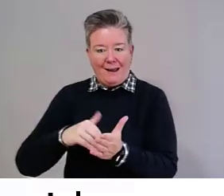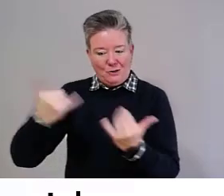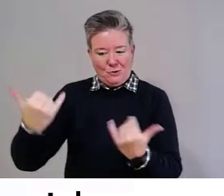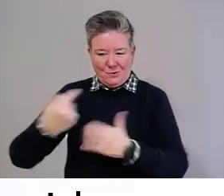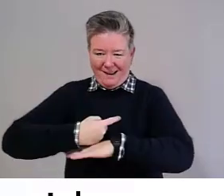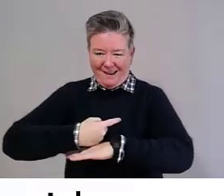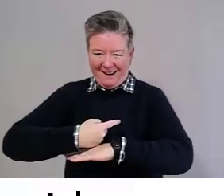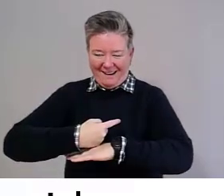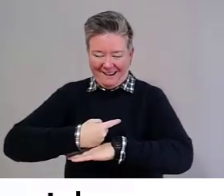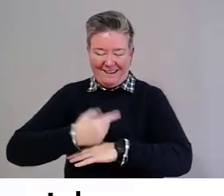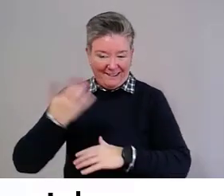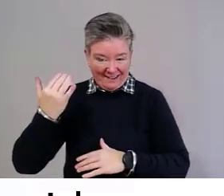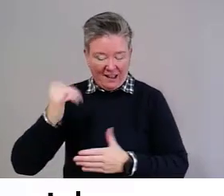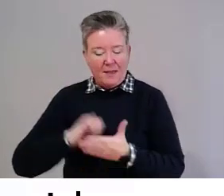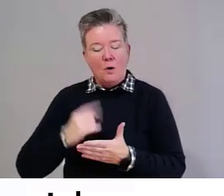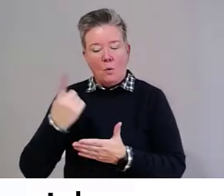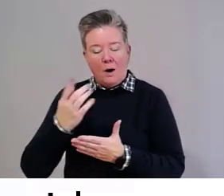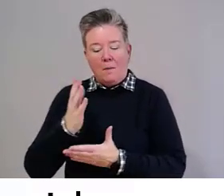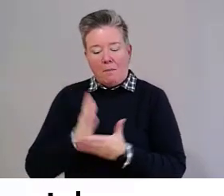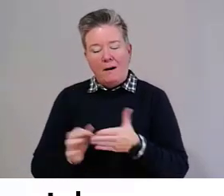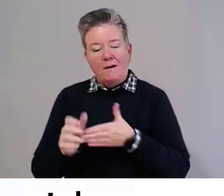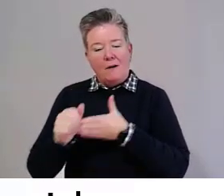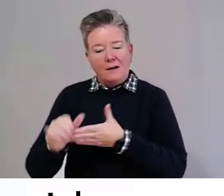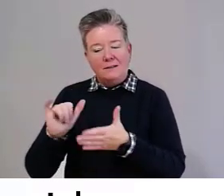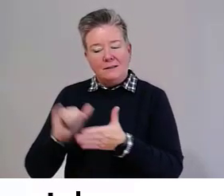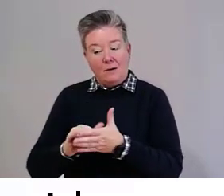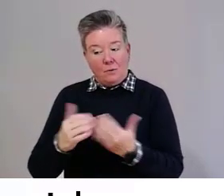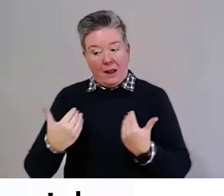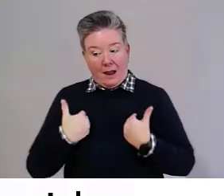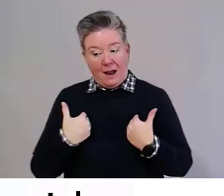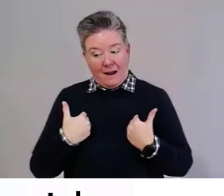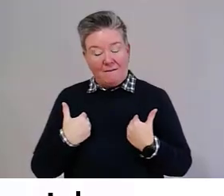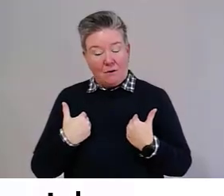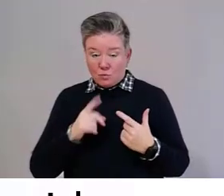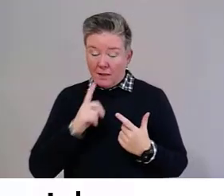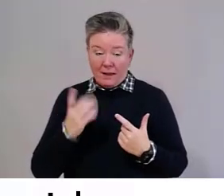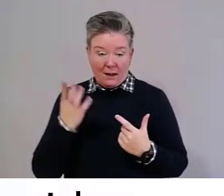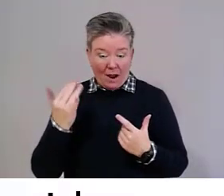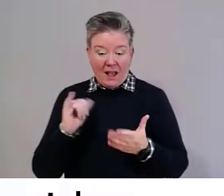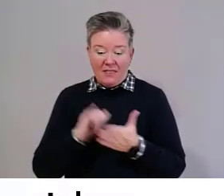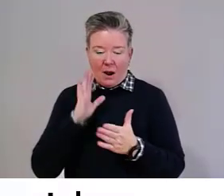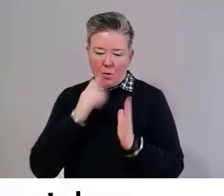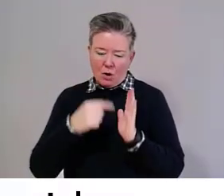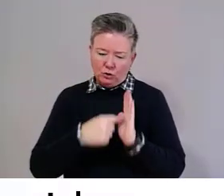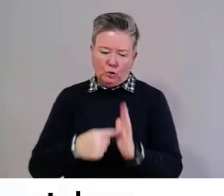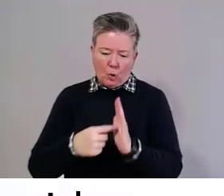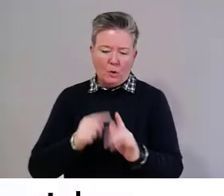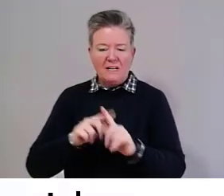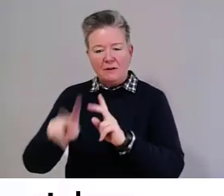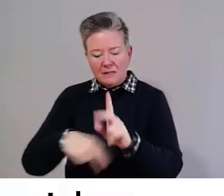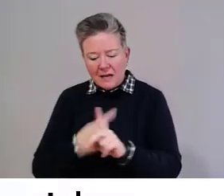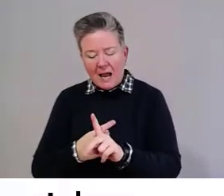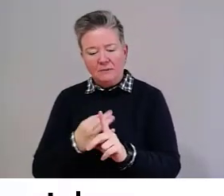as one of the pieces of guidance that exists. And really because it outlines the types of considerations